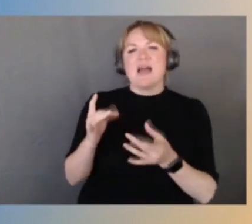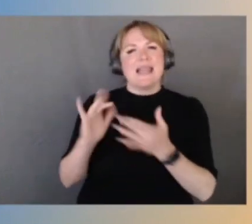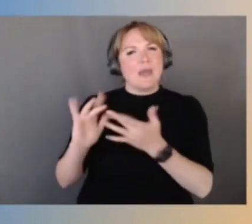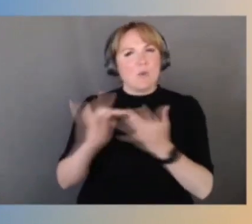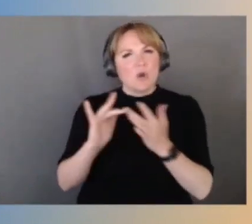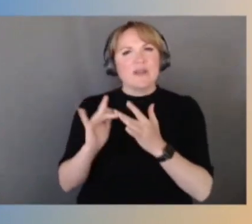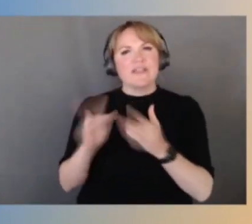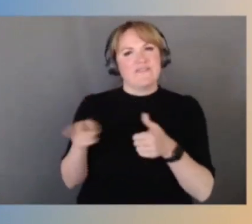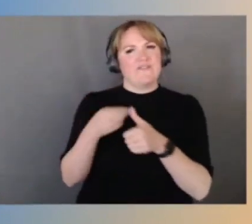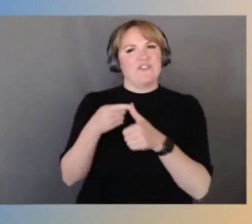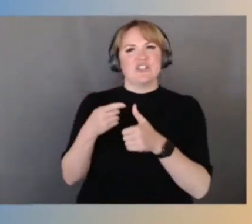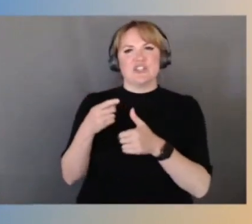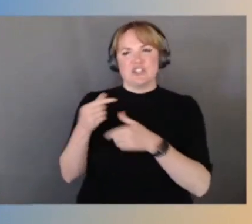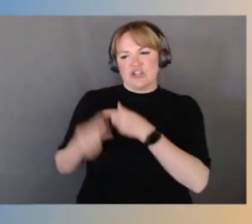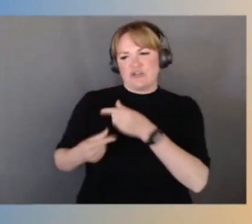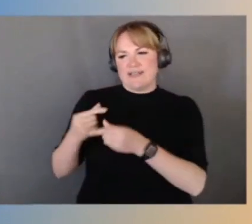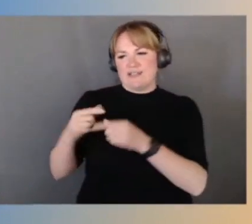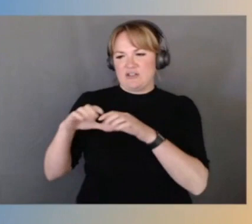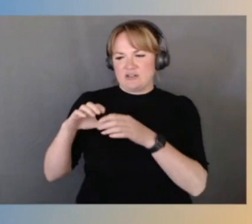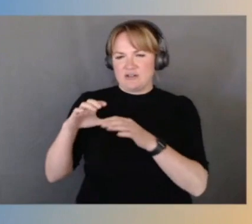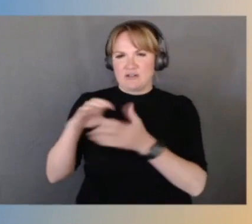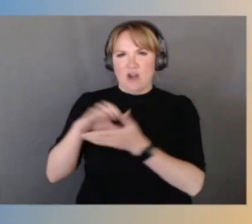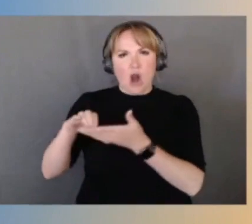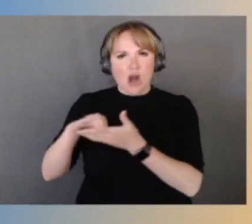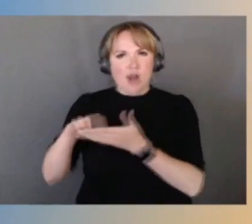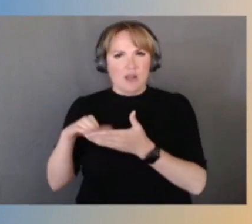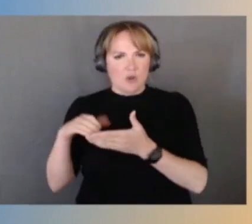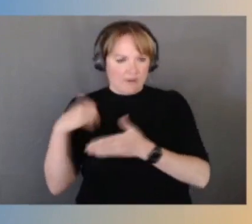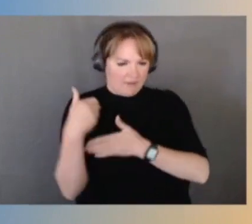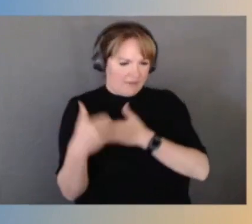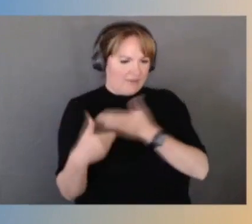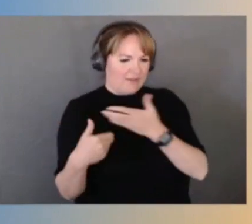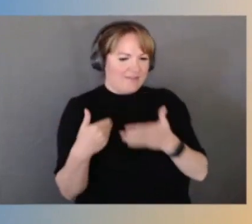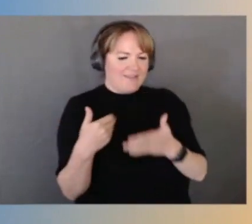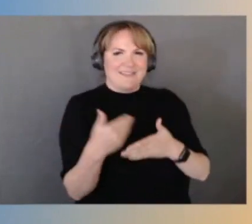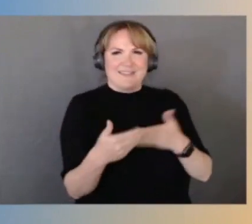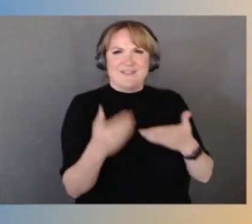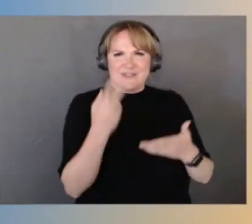And we just, as we moved forward in time, we saw five, I think, different generations